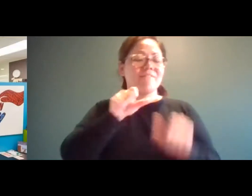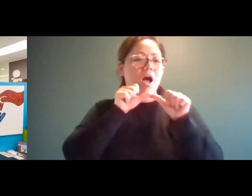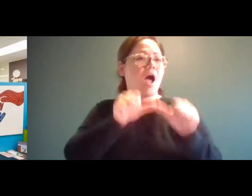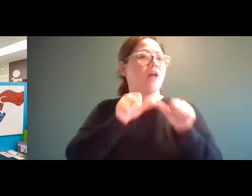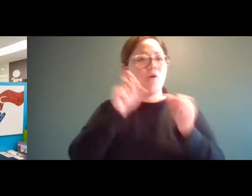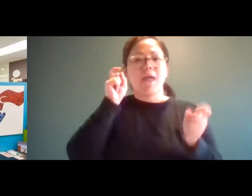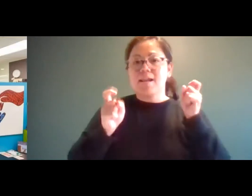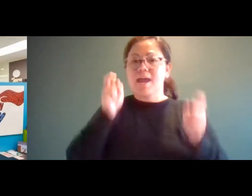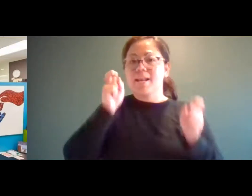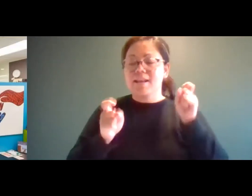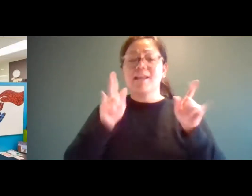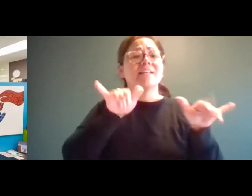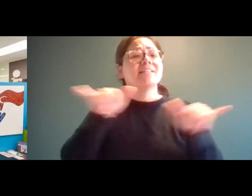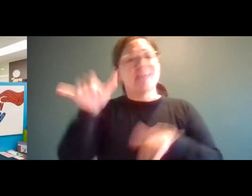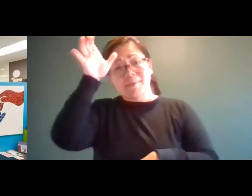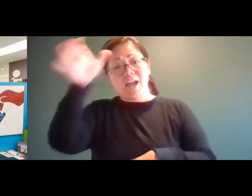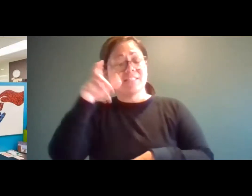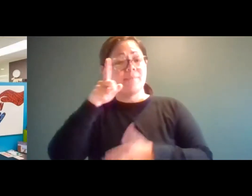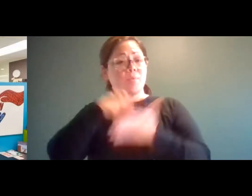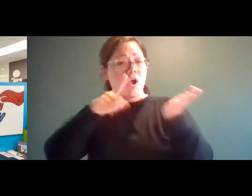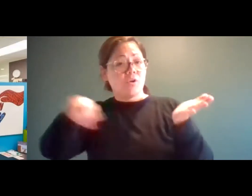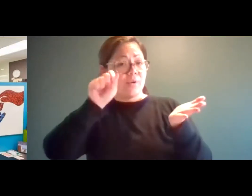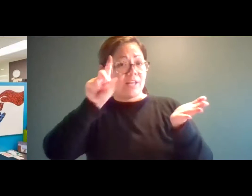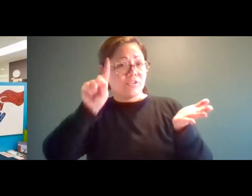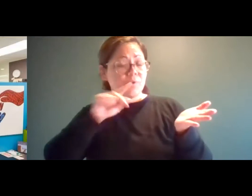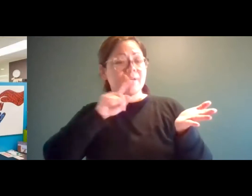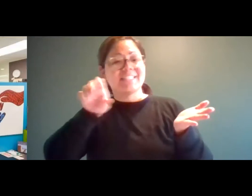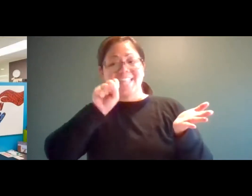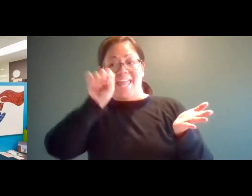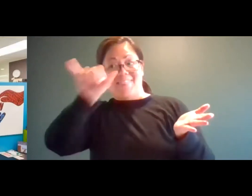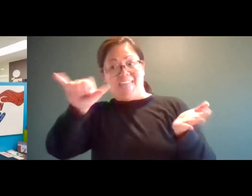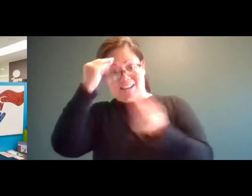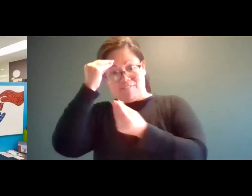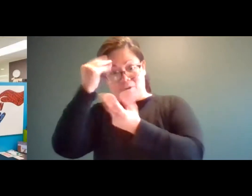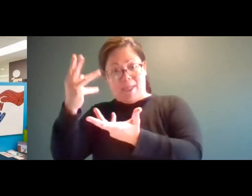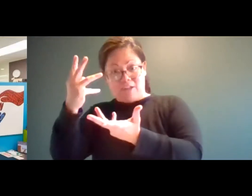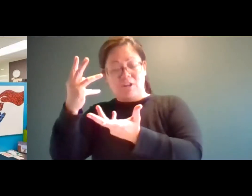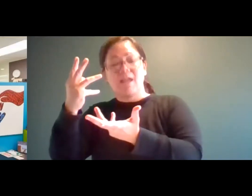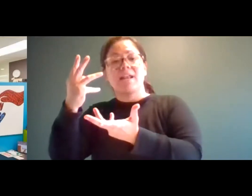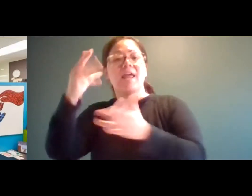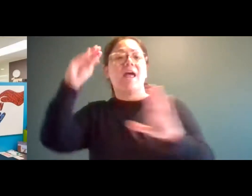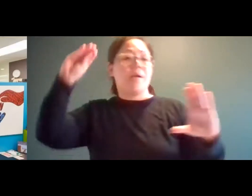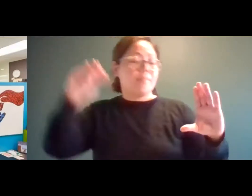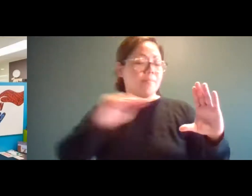And likewise, then what you can do is, you can take that information and put it inside of your style guide